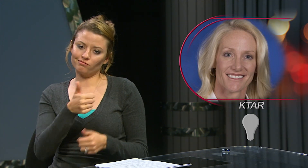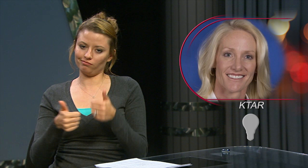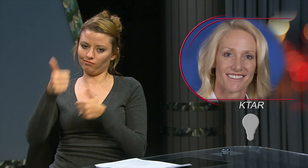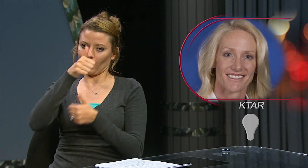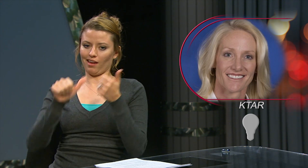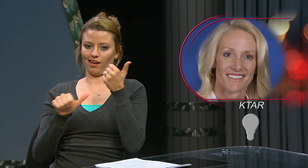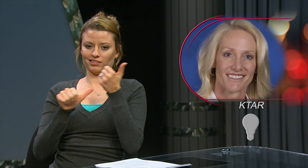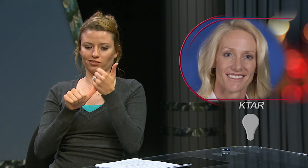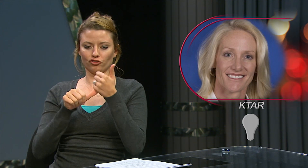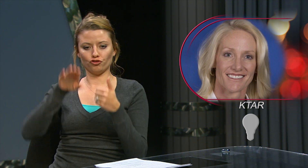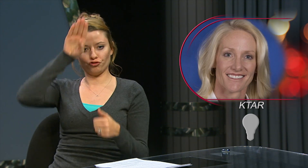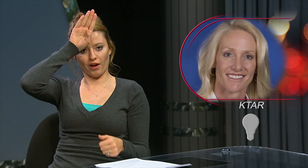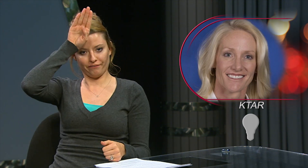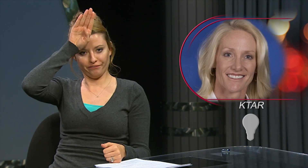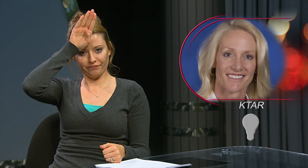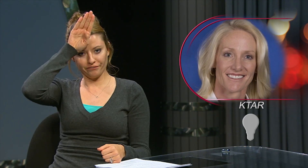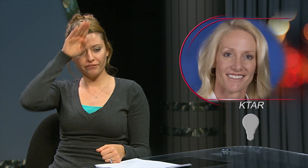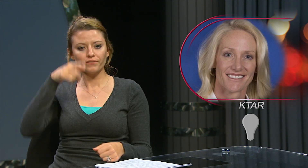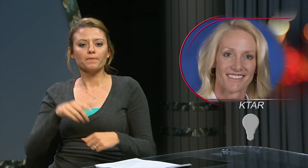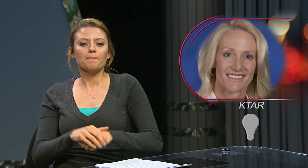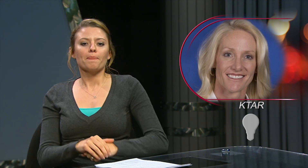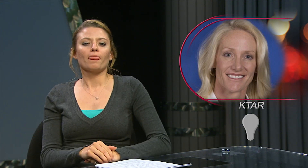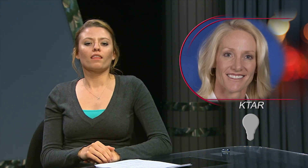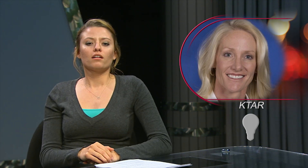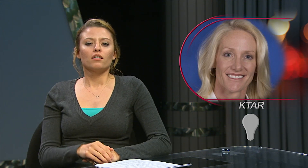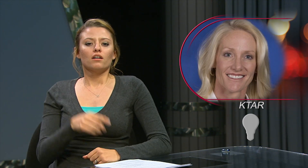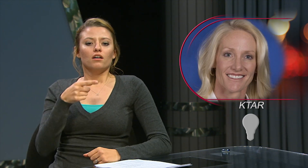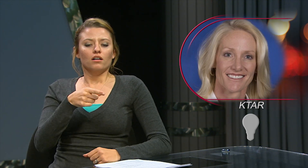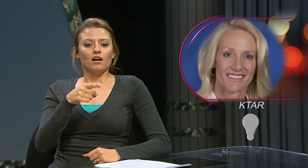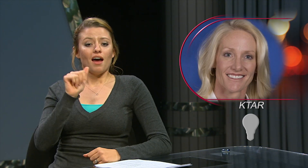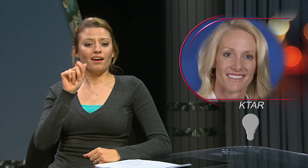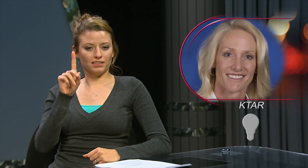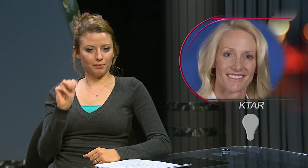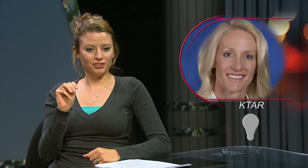OF ADMINISTRATION BEFORE THE PROMOTION.